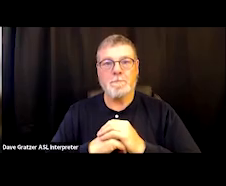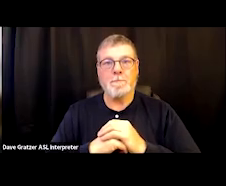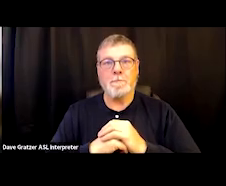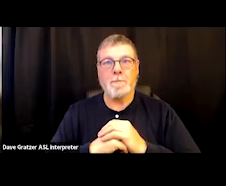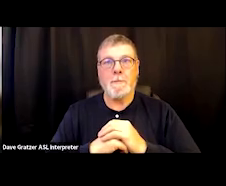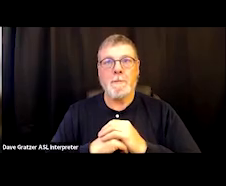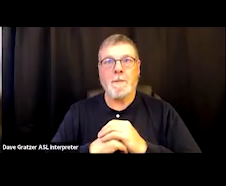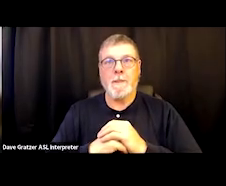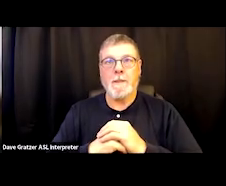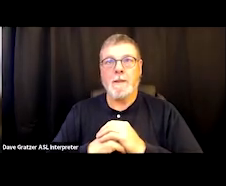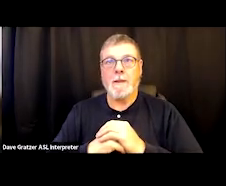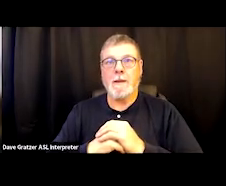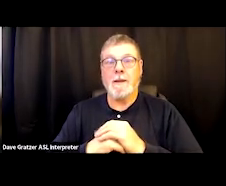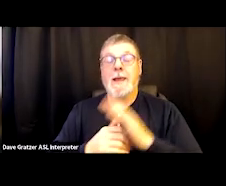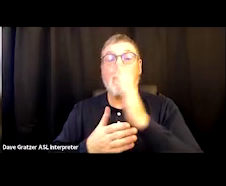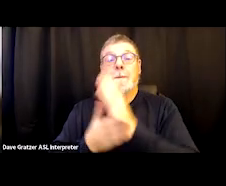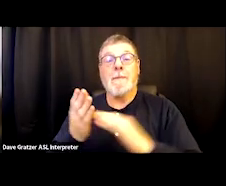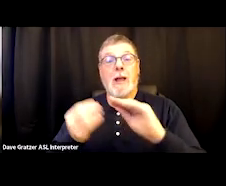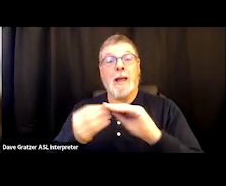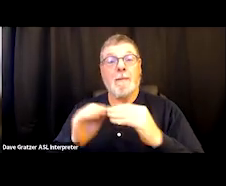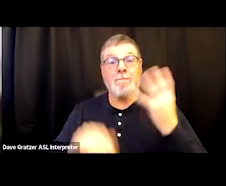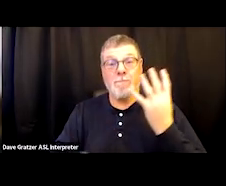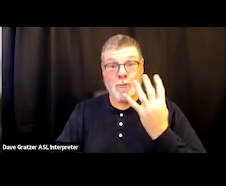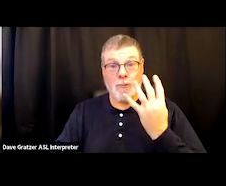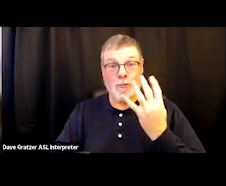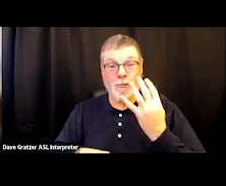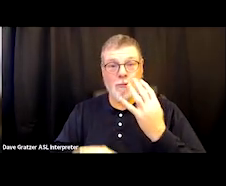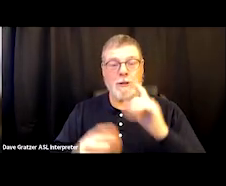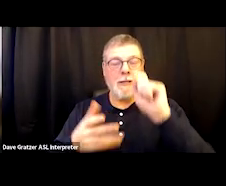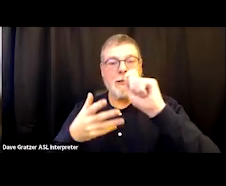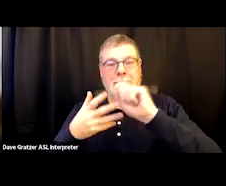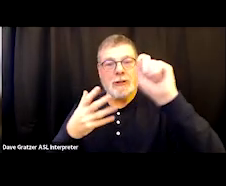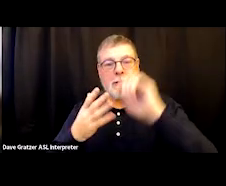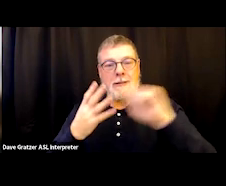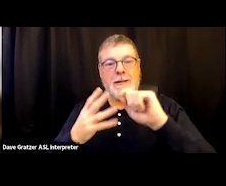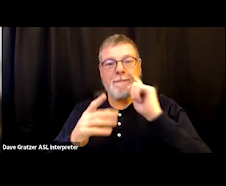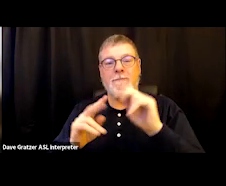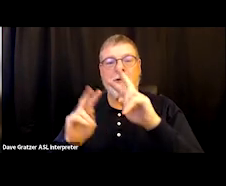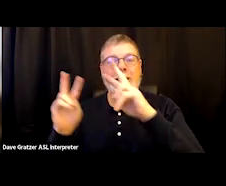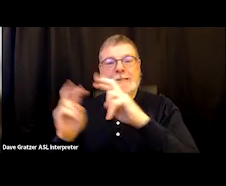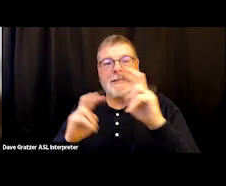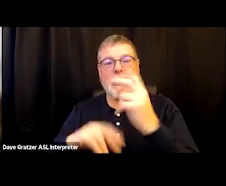In section four, you'll want to check the boxes for Title II disability benefits.